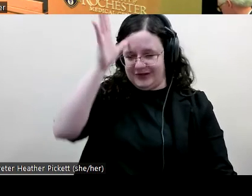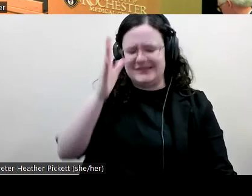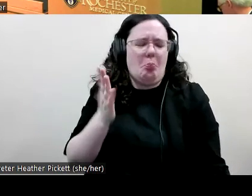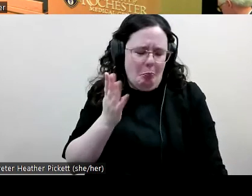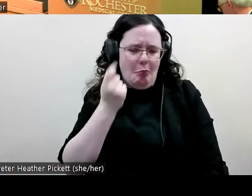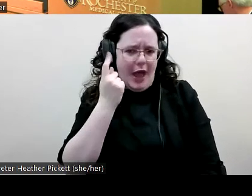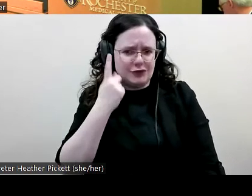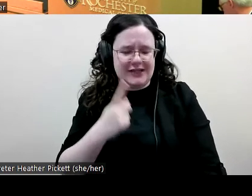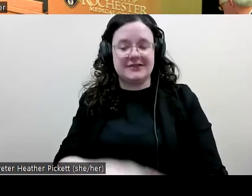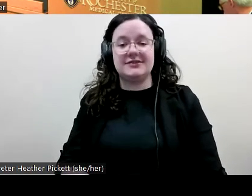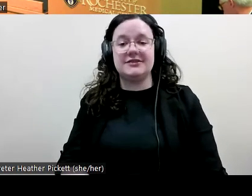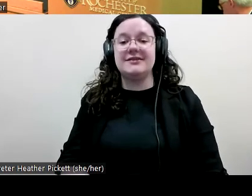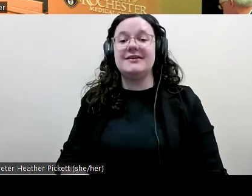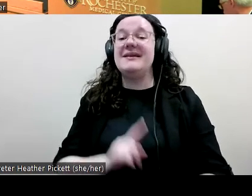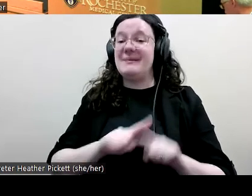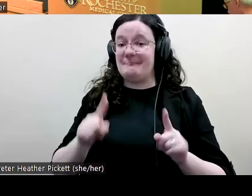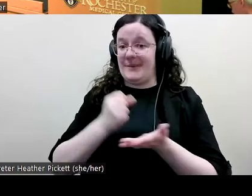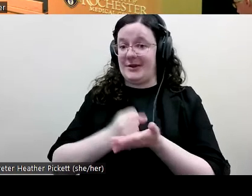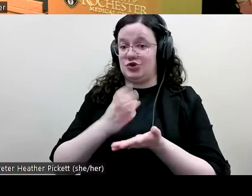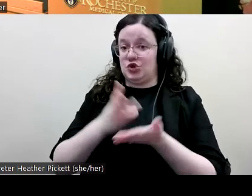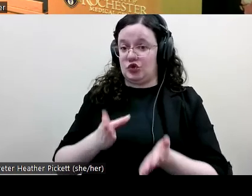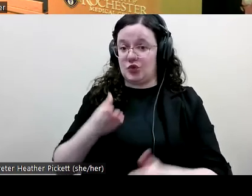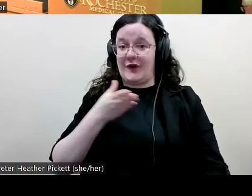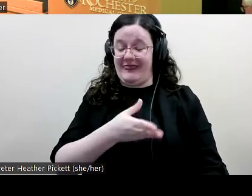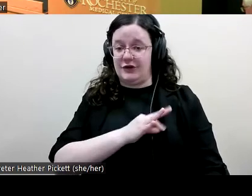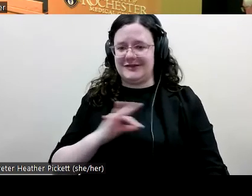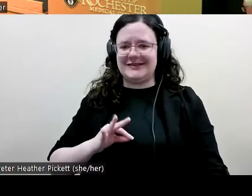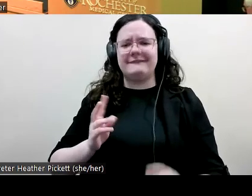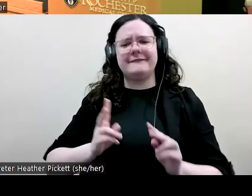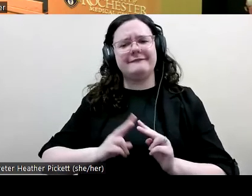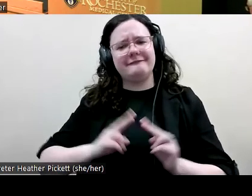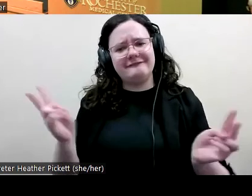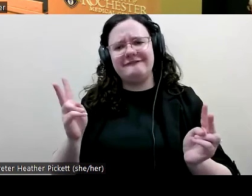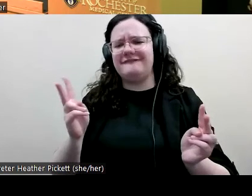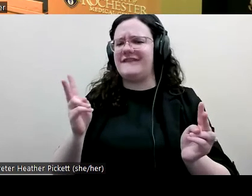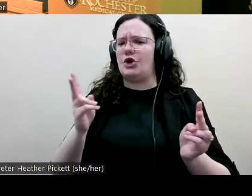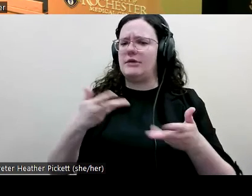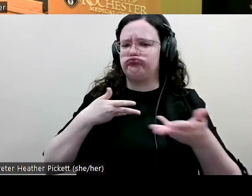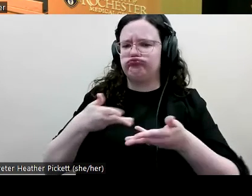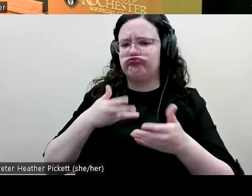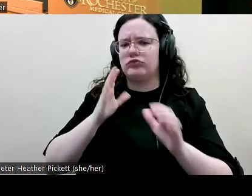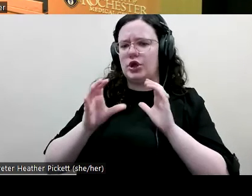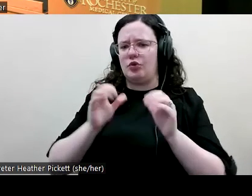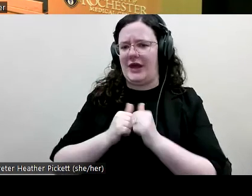was was very um communicative with us and says and saying don't worry we're going to work on we're